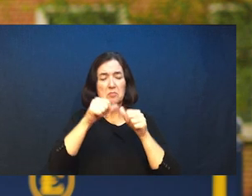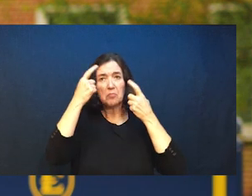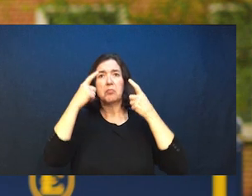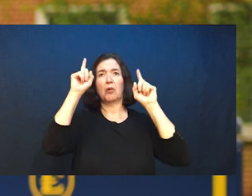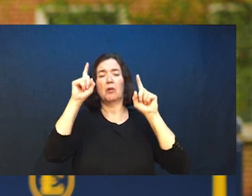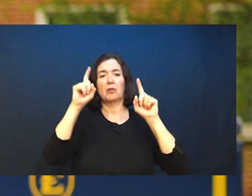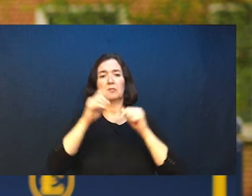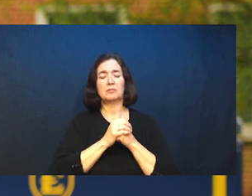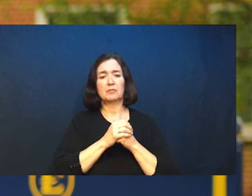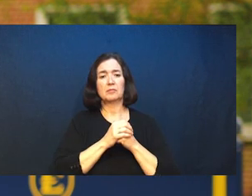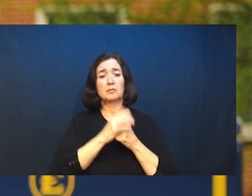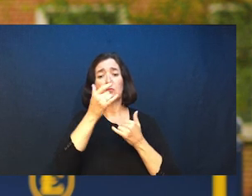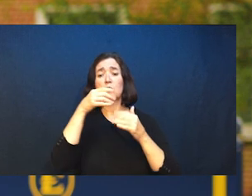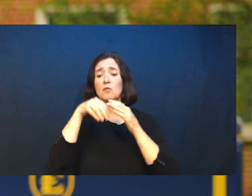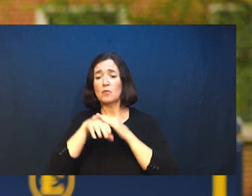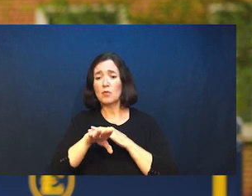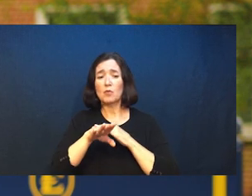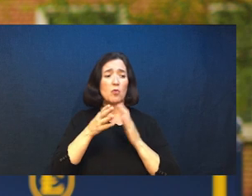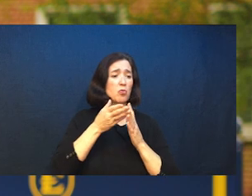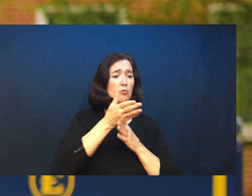As you enter and move through your professional careers